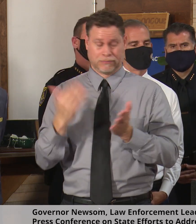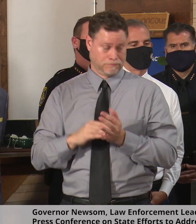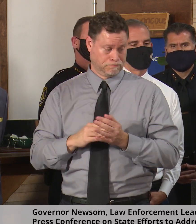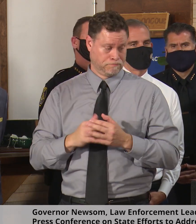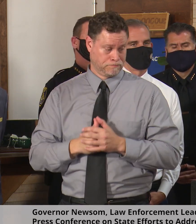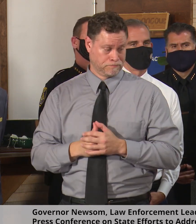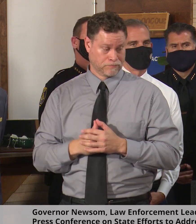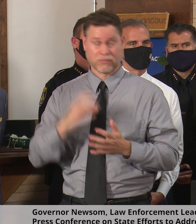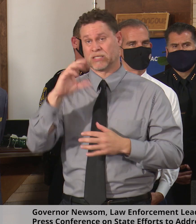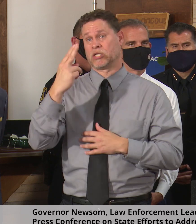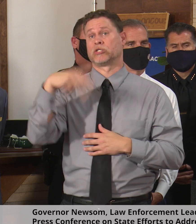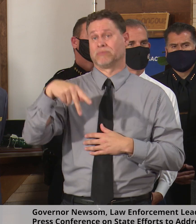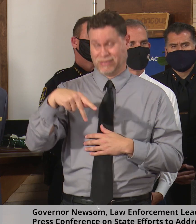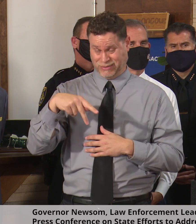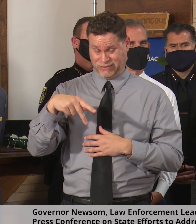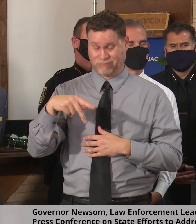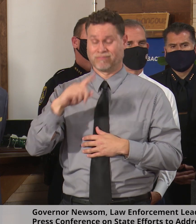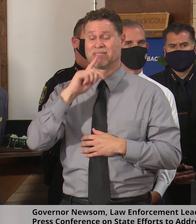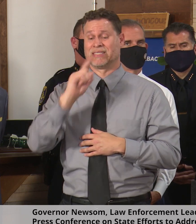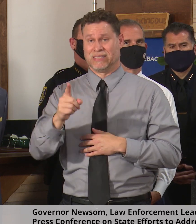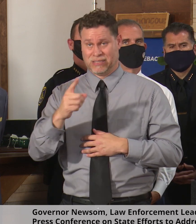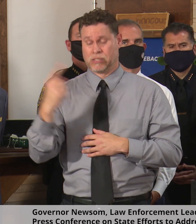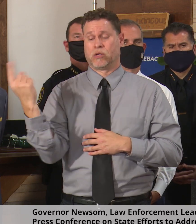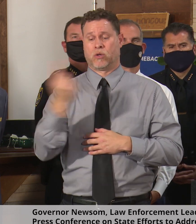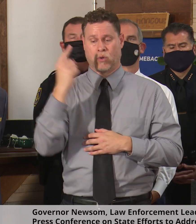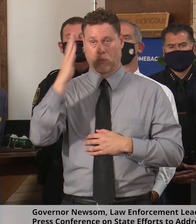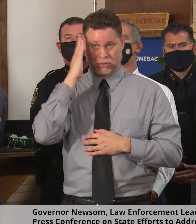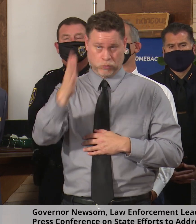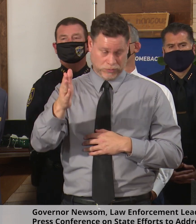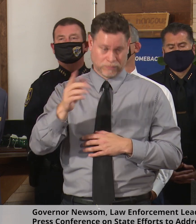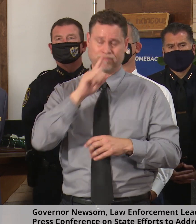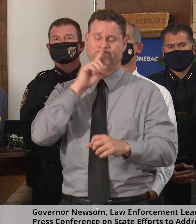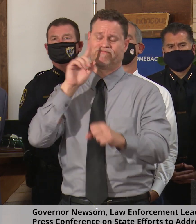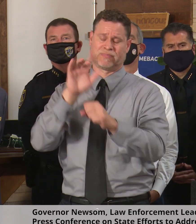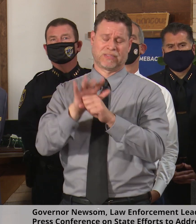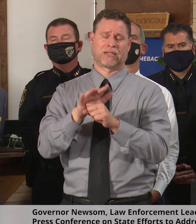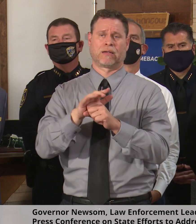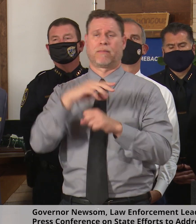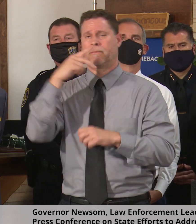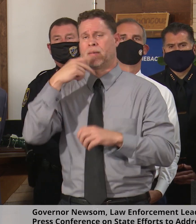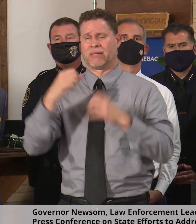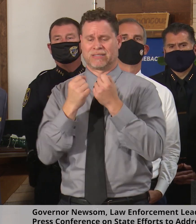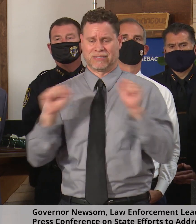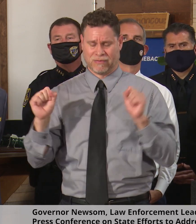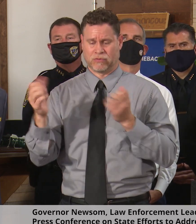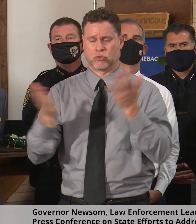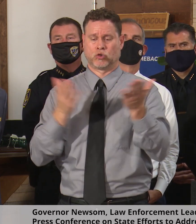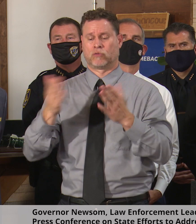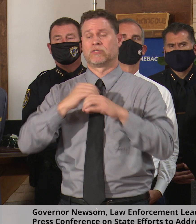The CHP is and always will be dedicated to public safety, service and security.